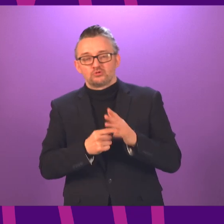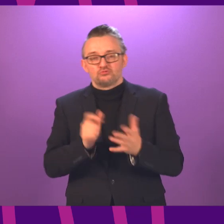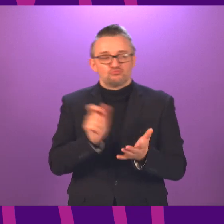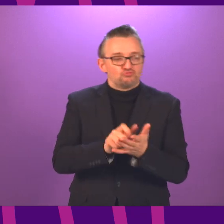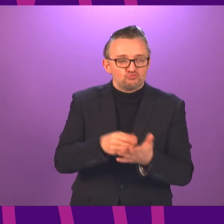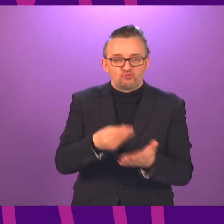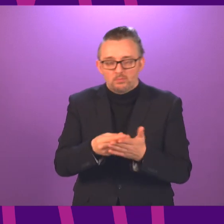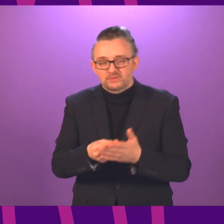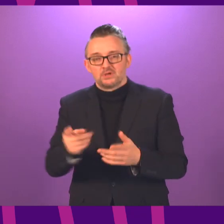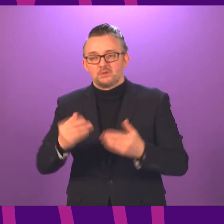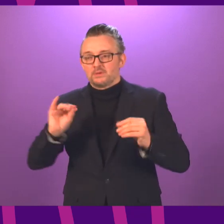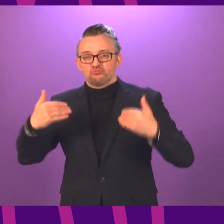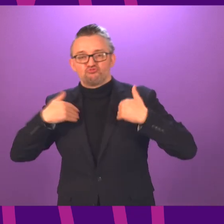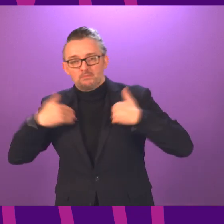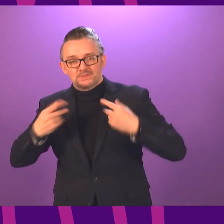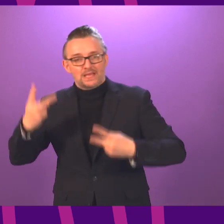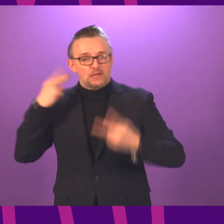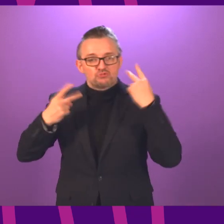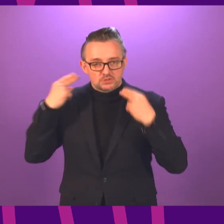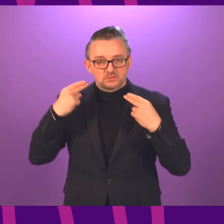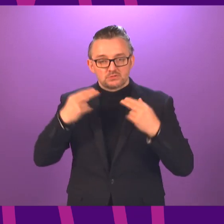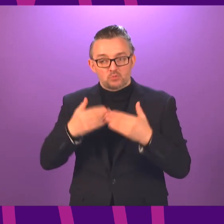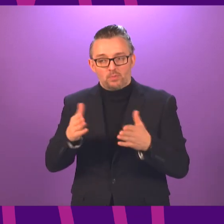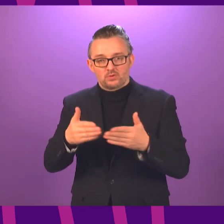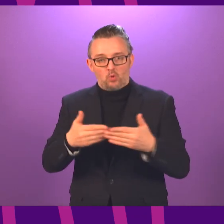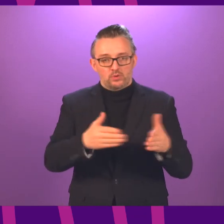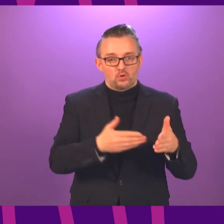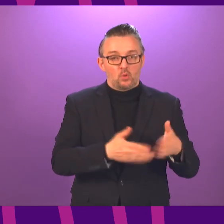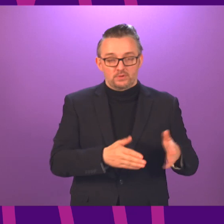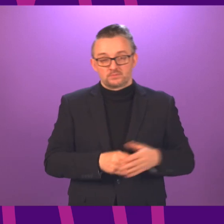and services such as gyms and hairdressers. Of course, the more of us who are vaccinated